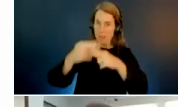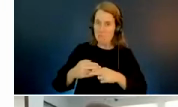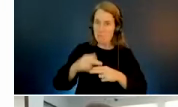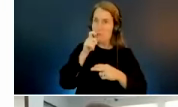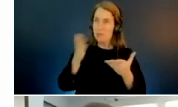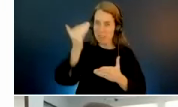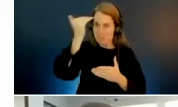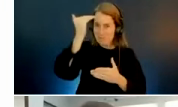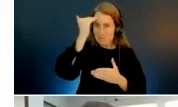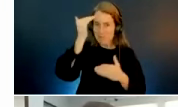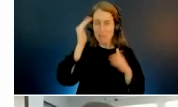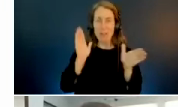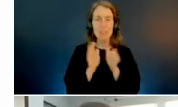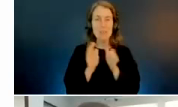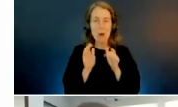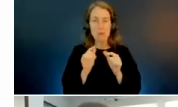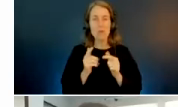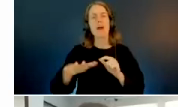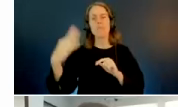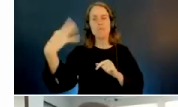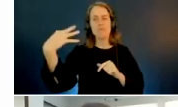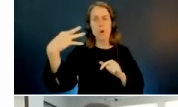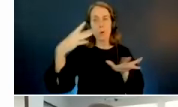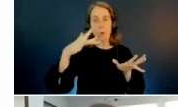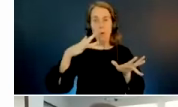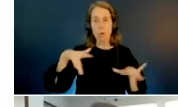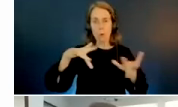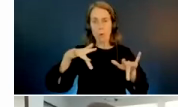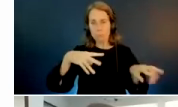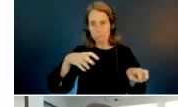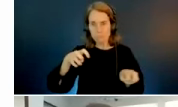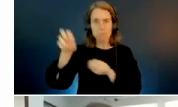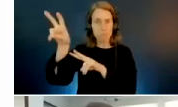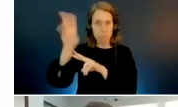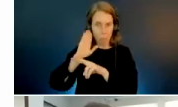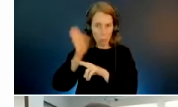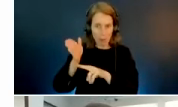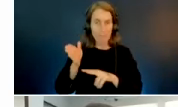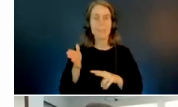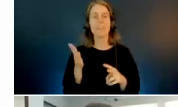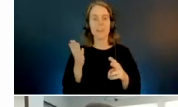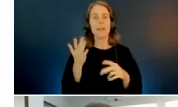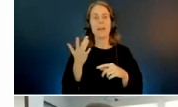um but this is being recorded and we want this to be available for folks um who are looking to